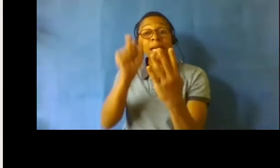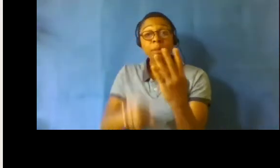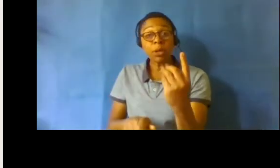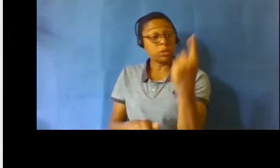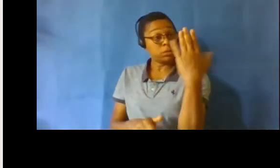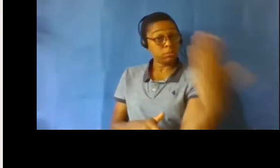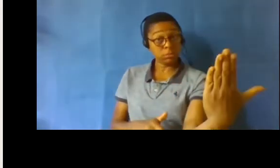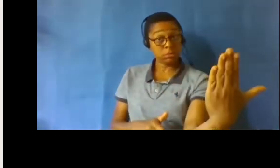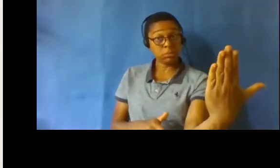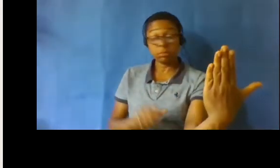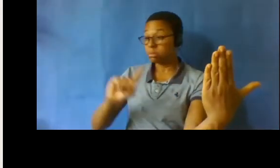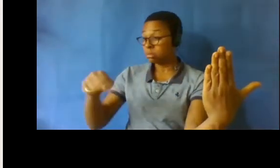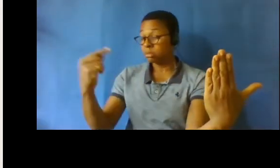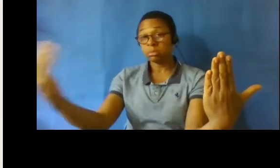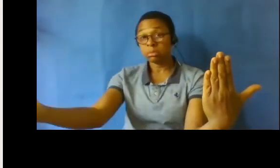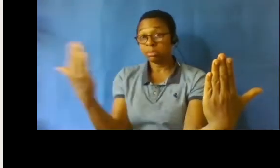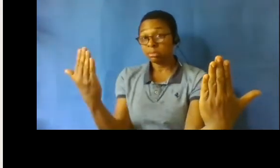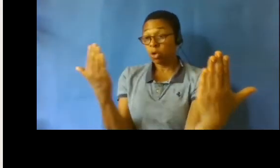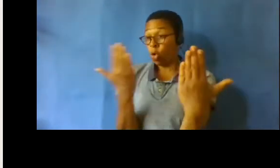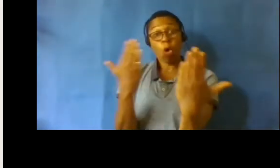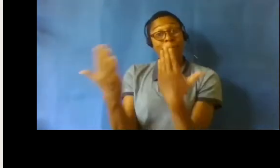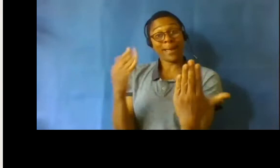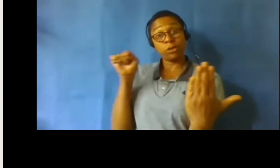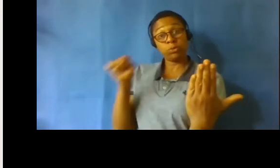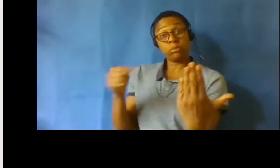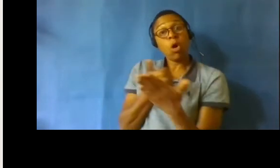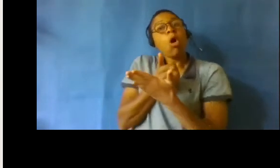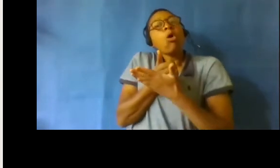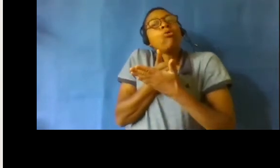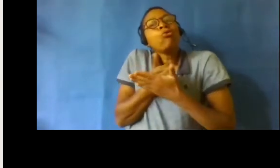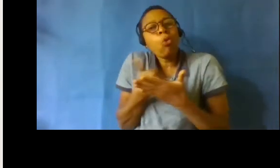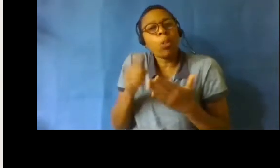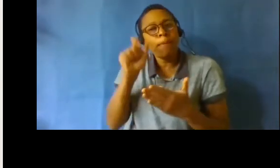qualities they lack their translated as deficient the process of comparison to